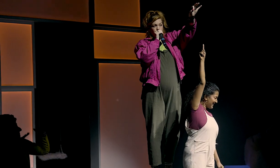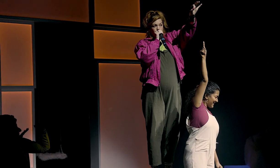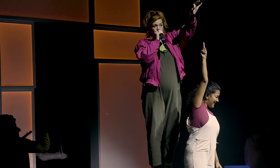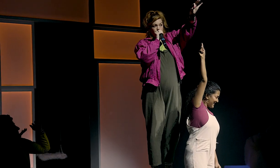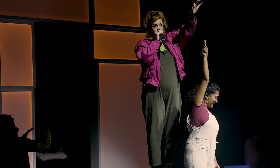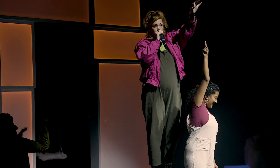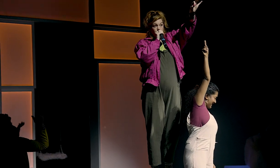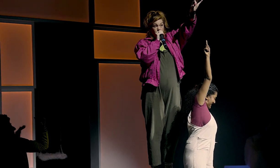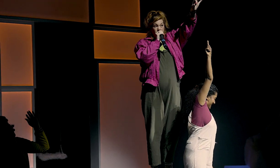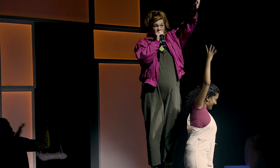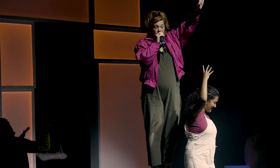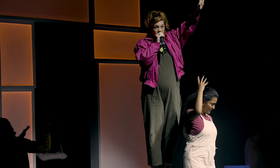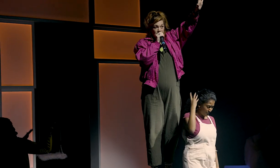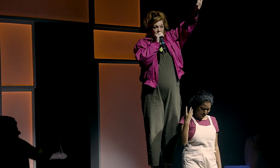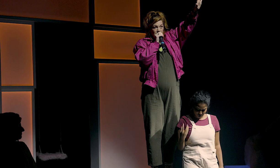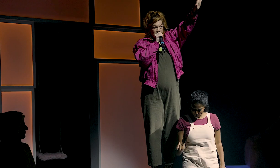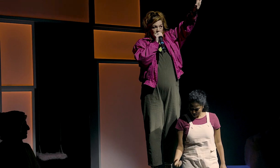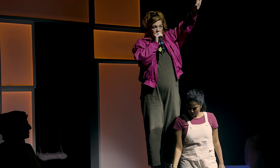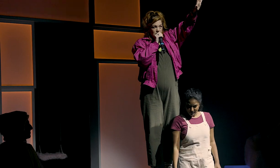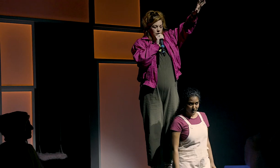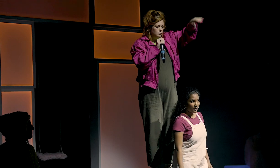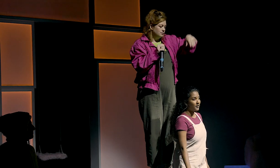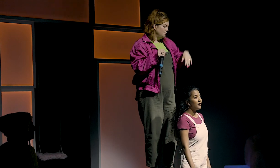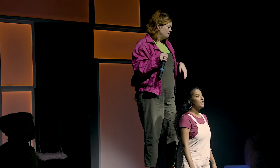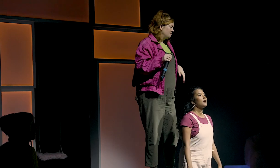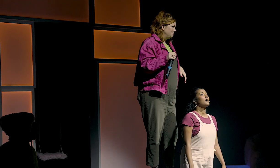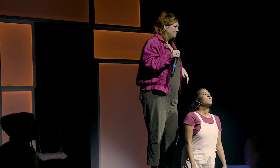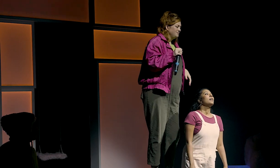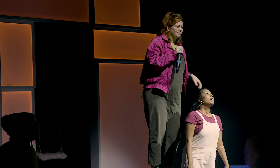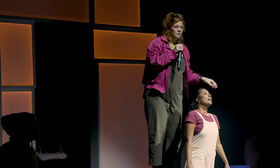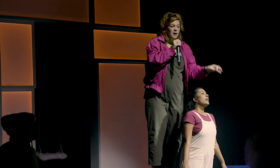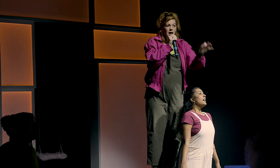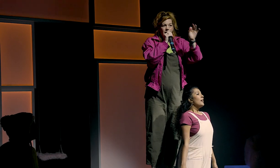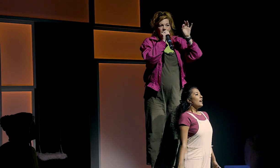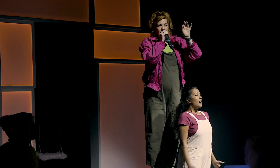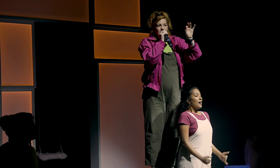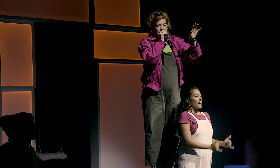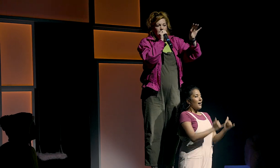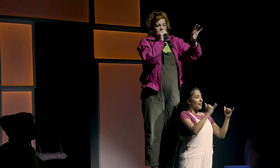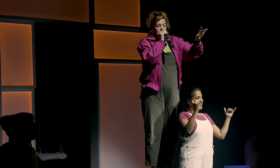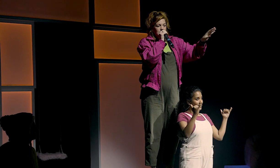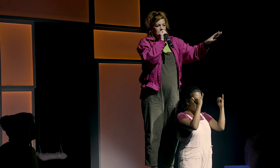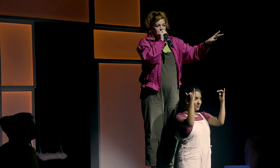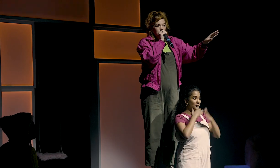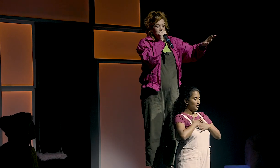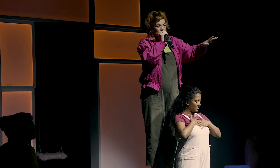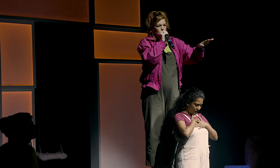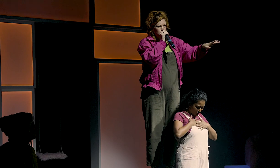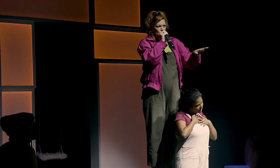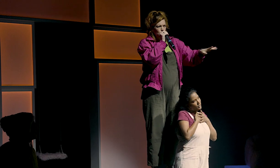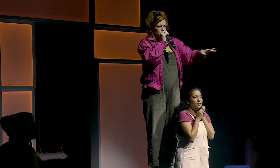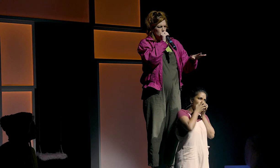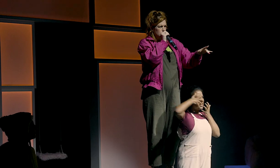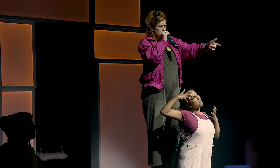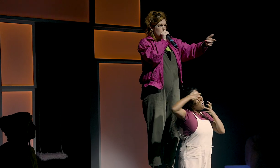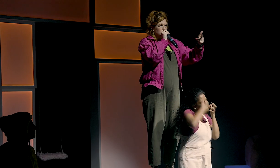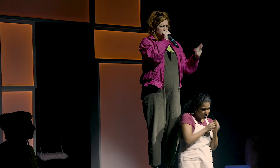[ # GRACE USES HER MOUTH TO MAKE THE NOISE OF A DRUM KIT ]